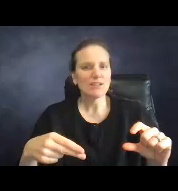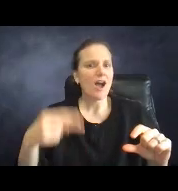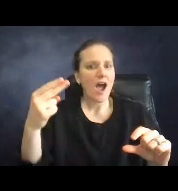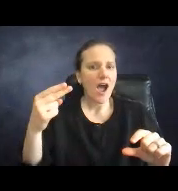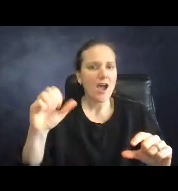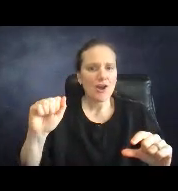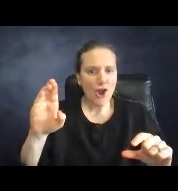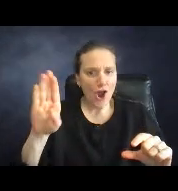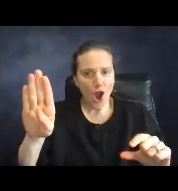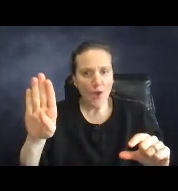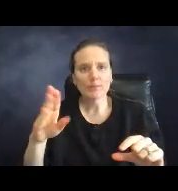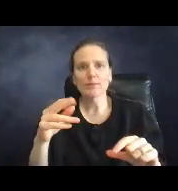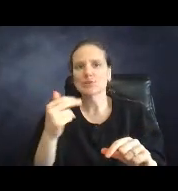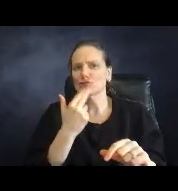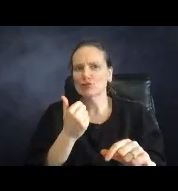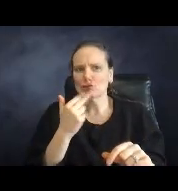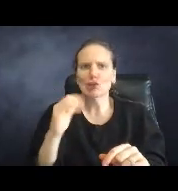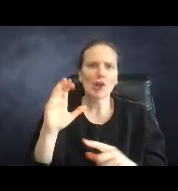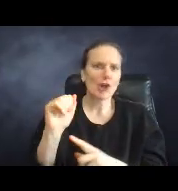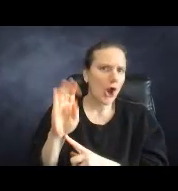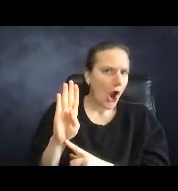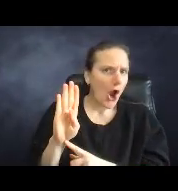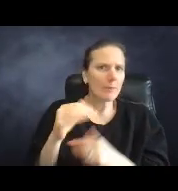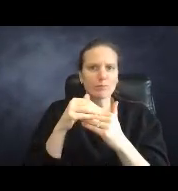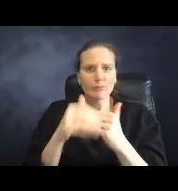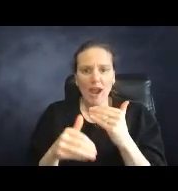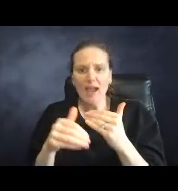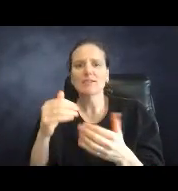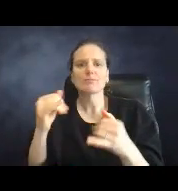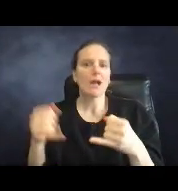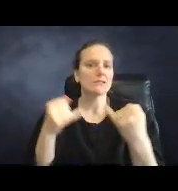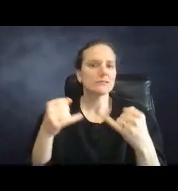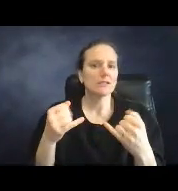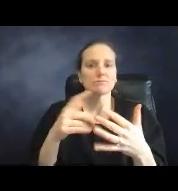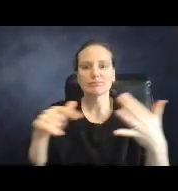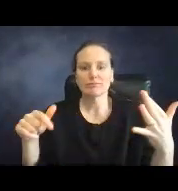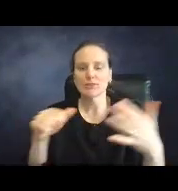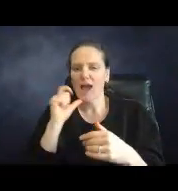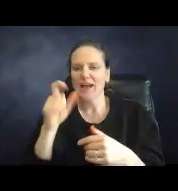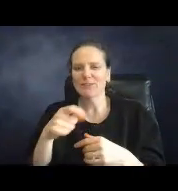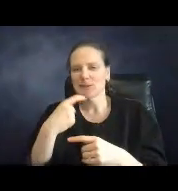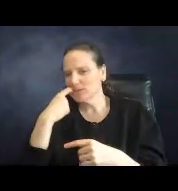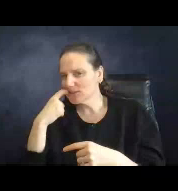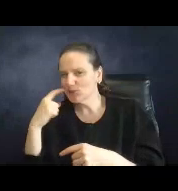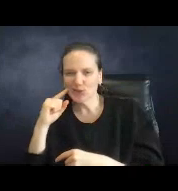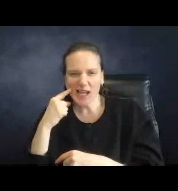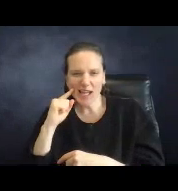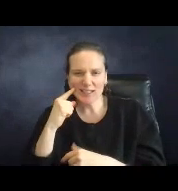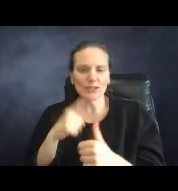And so when we're talking about sugar, we're talking about carbohydrate too, right? So you don't necessarily need to be addicted to candy or over consuming candy.